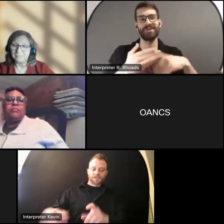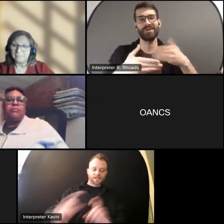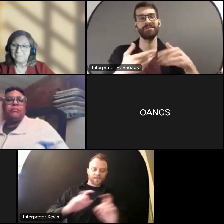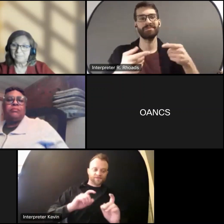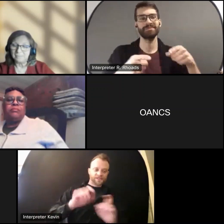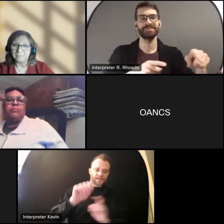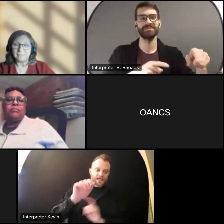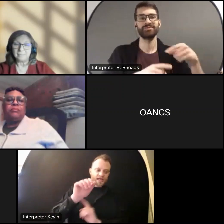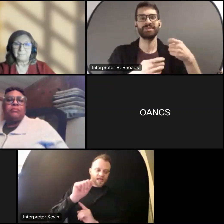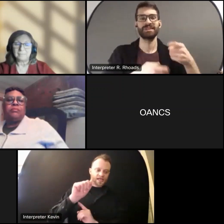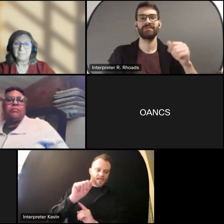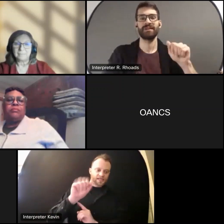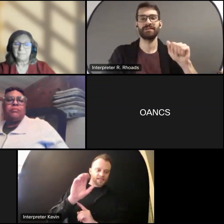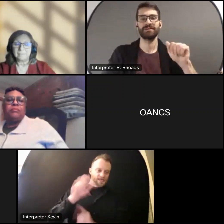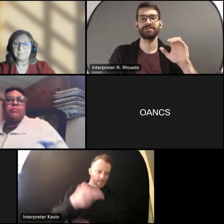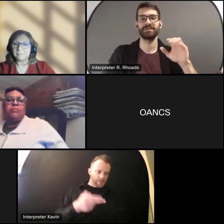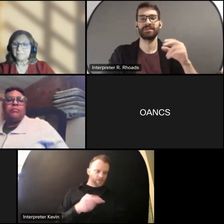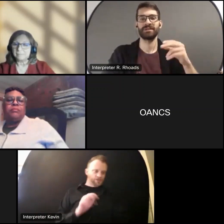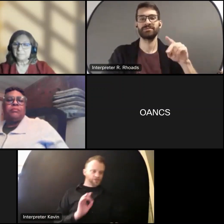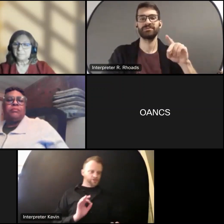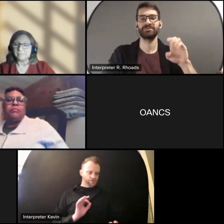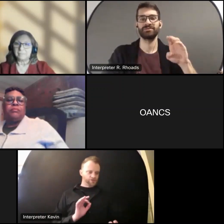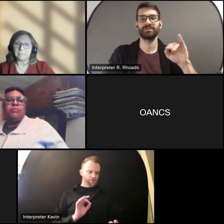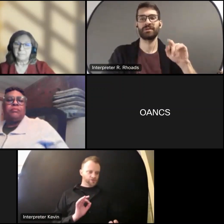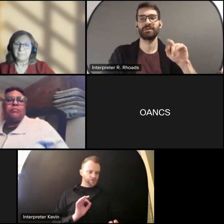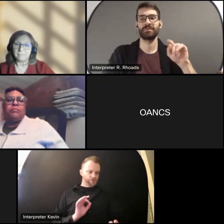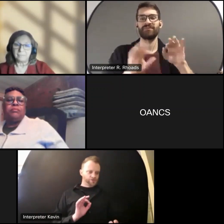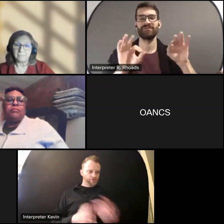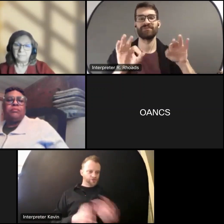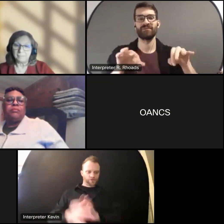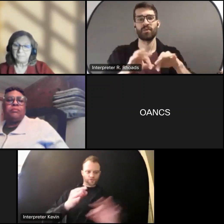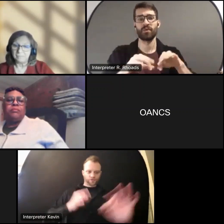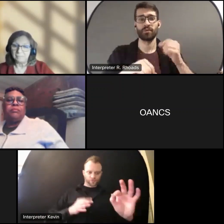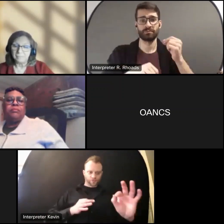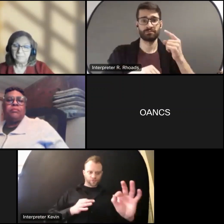form. We're going to work in the background to get all of that set up for you and then